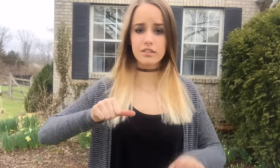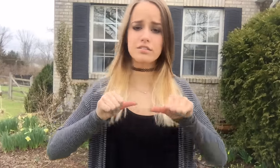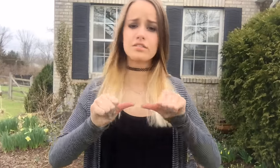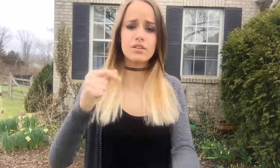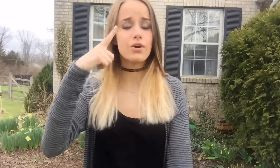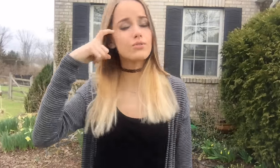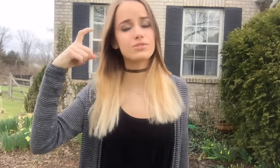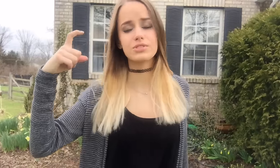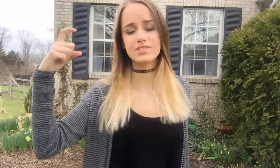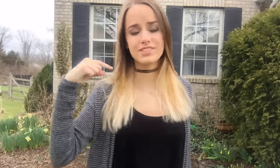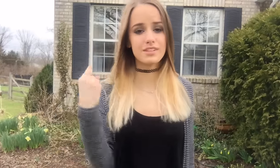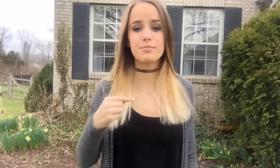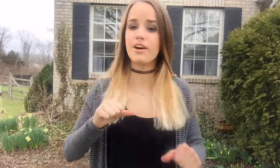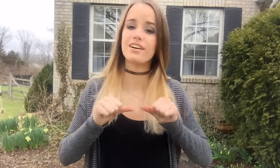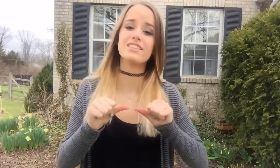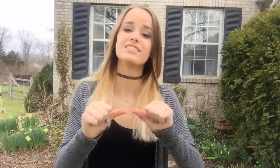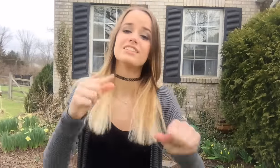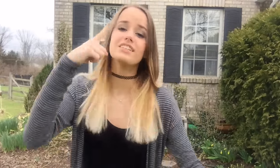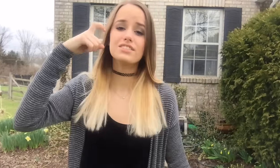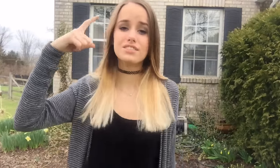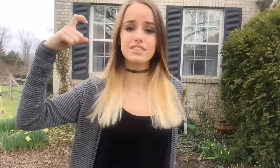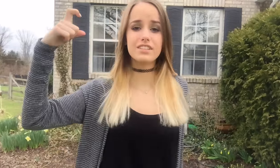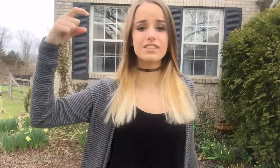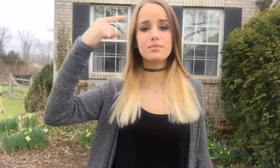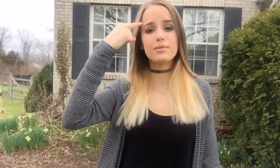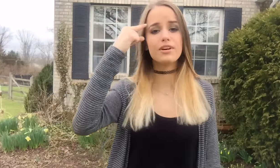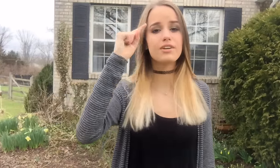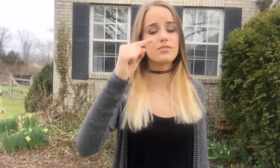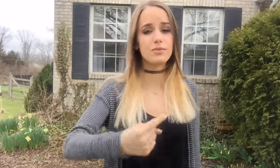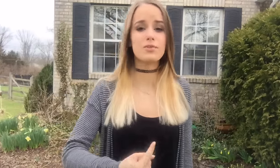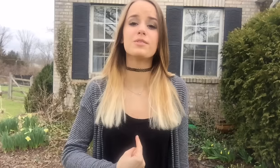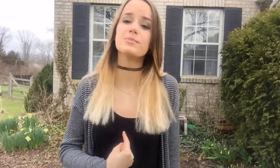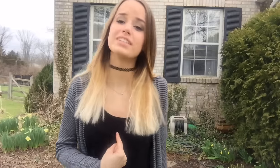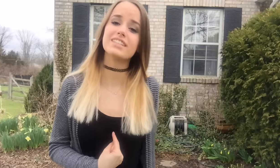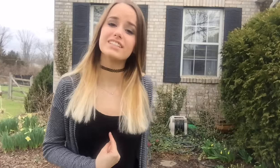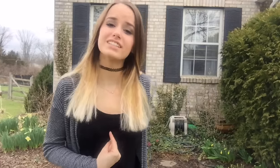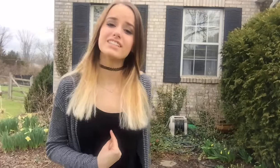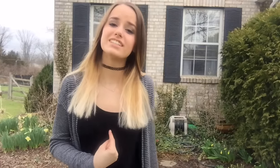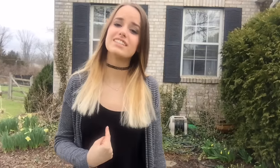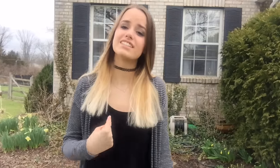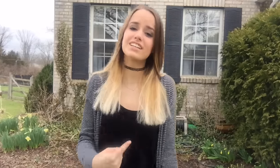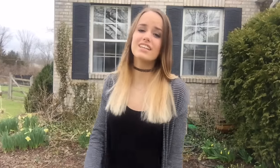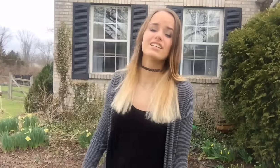so dream on, just dream on for me